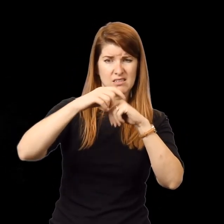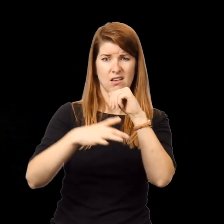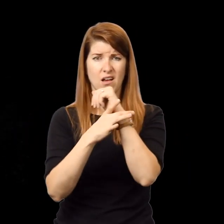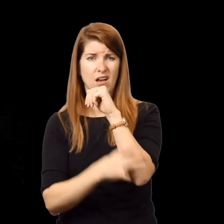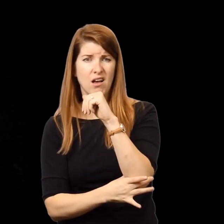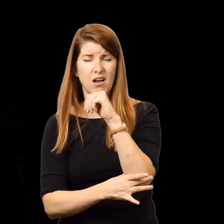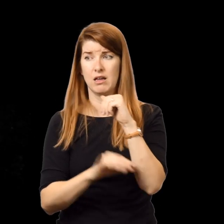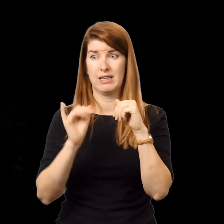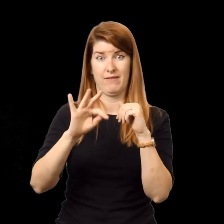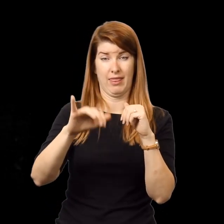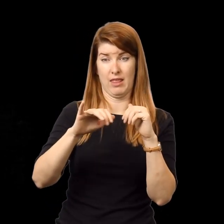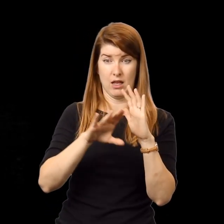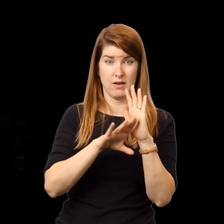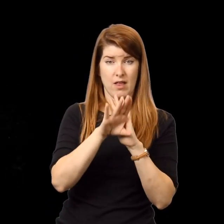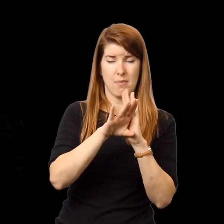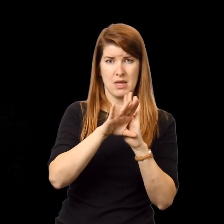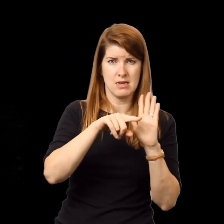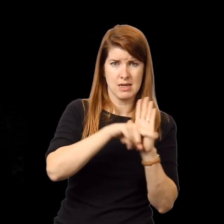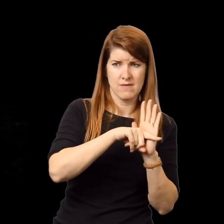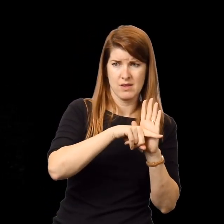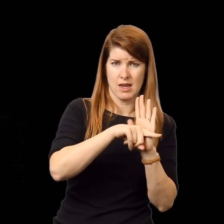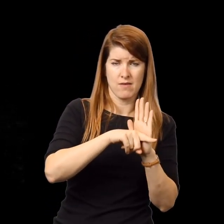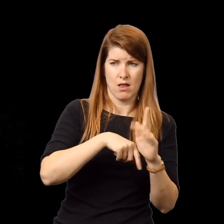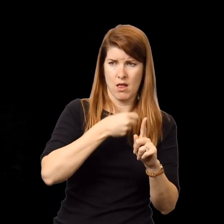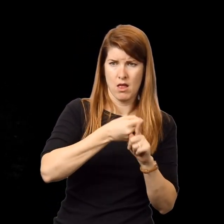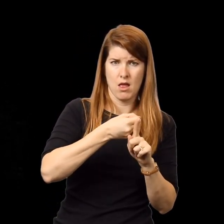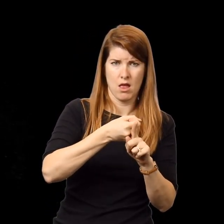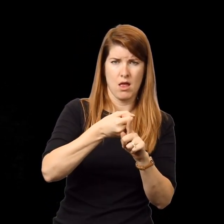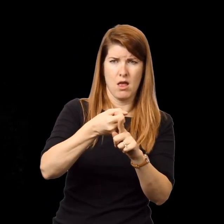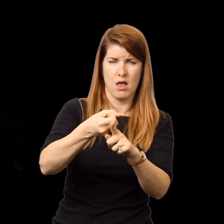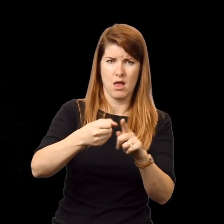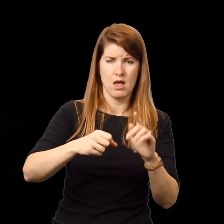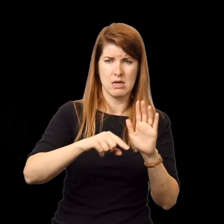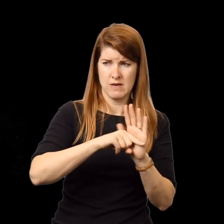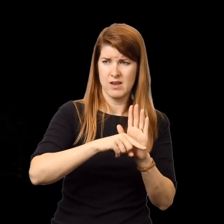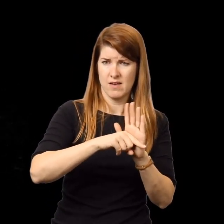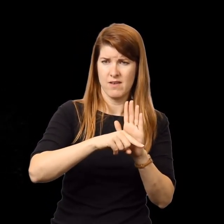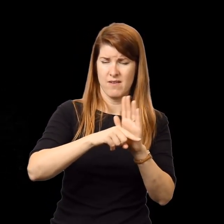or stages of development in the brain are negatively affected or didn't go very well,